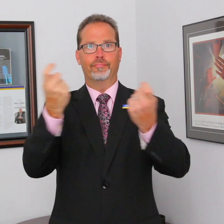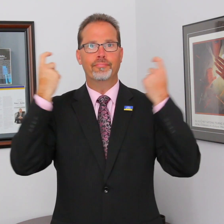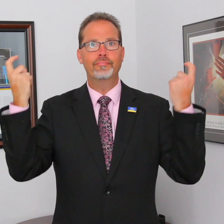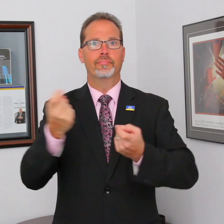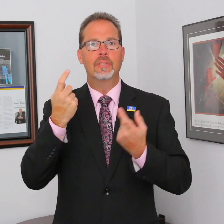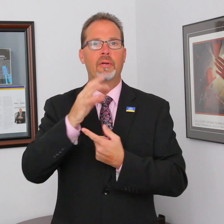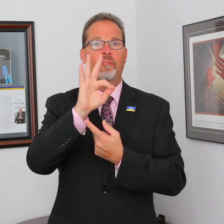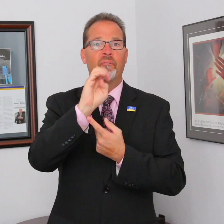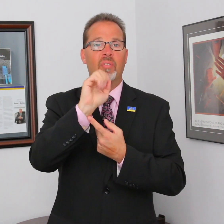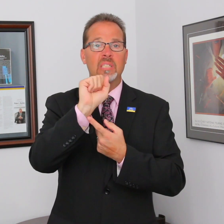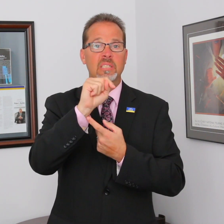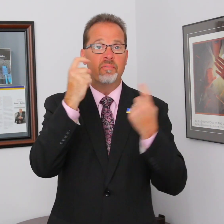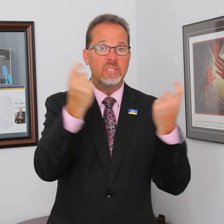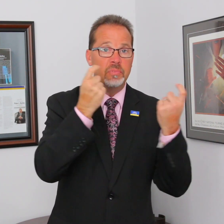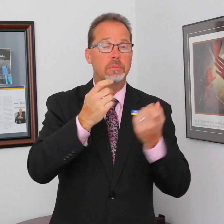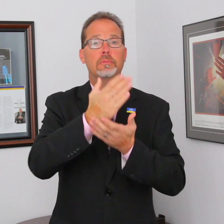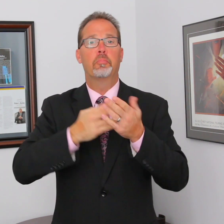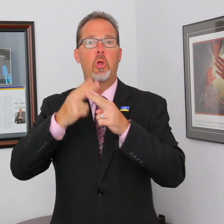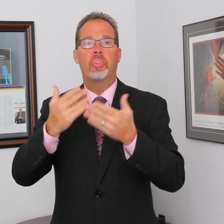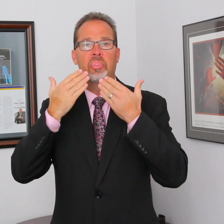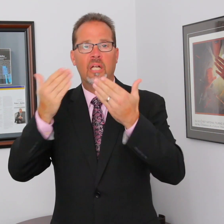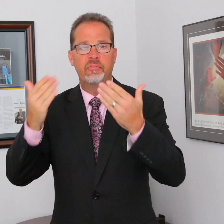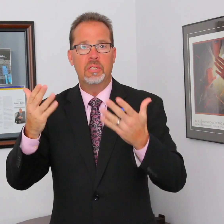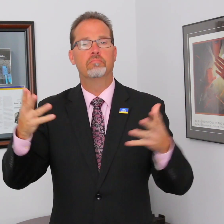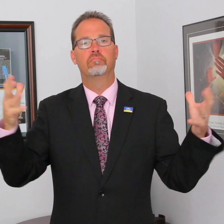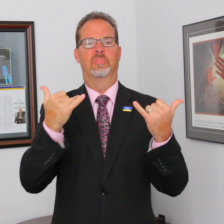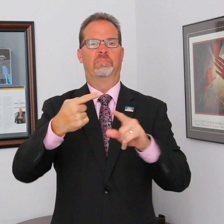busy in preparation for our Fall Feast, Celebration, Thanksgiving or